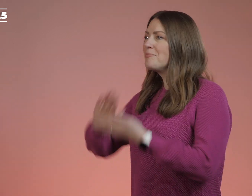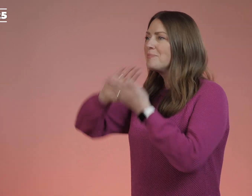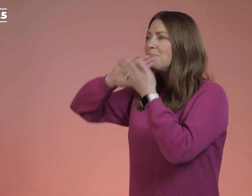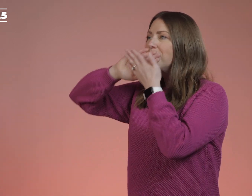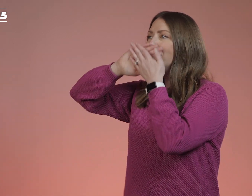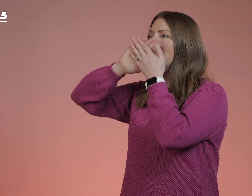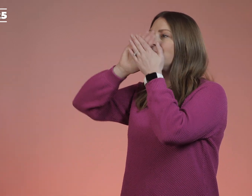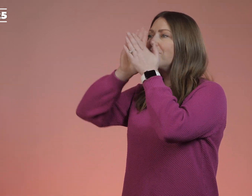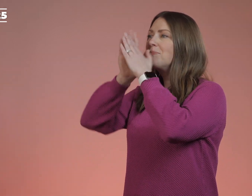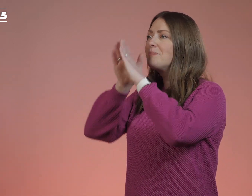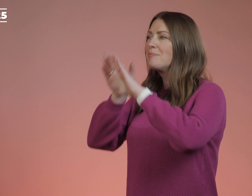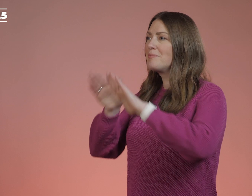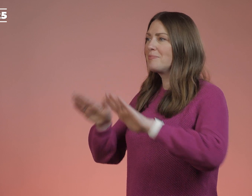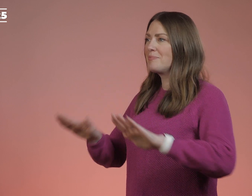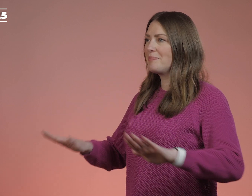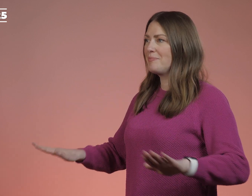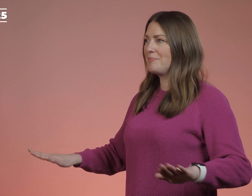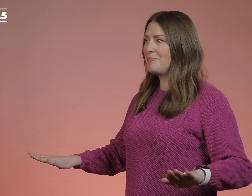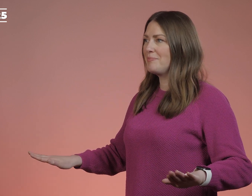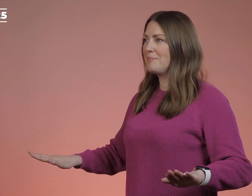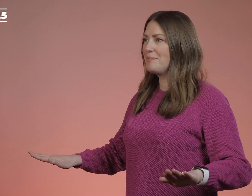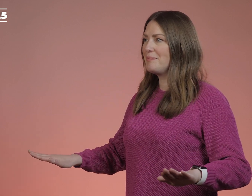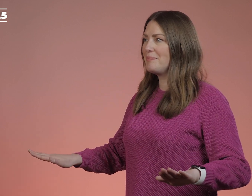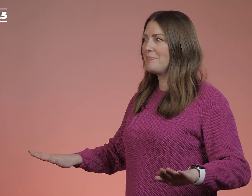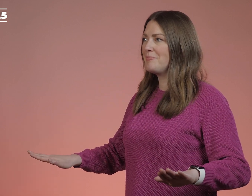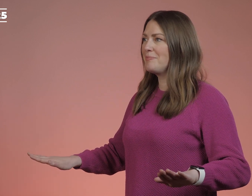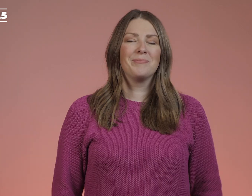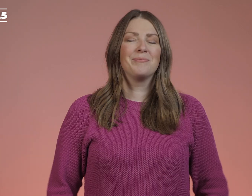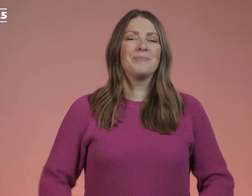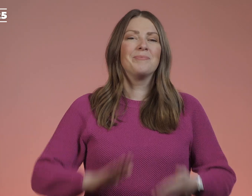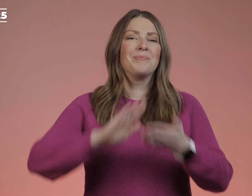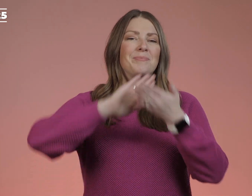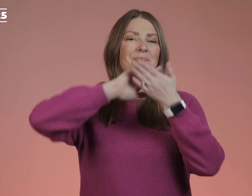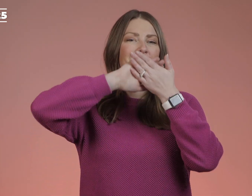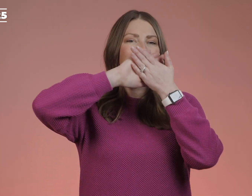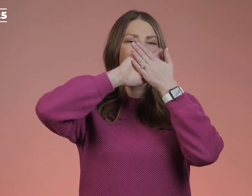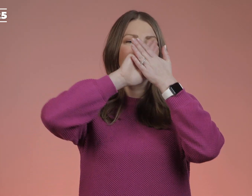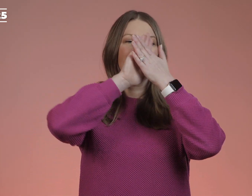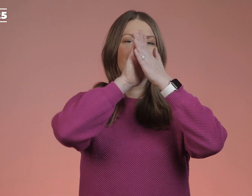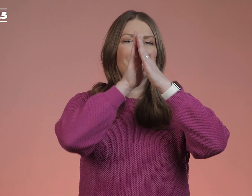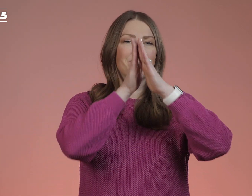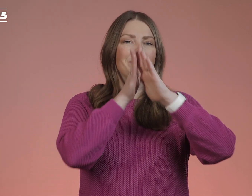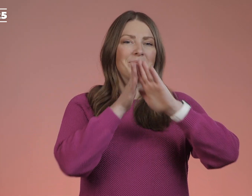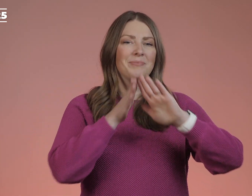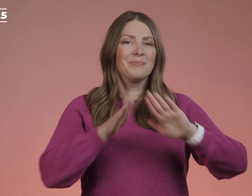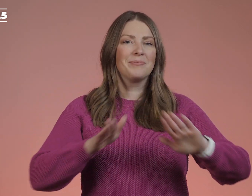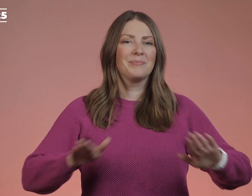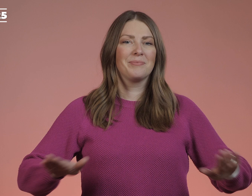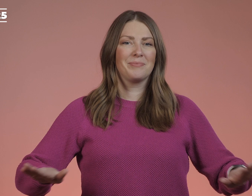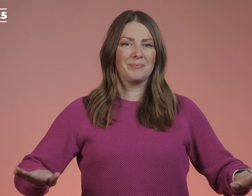Your hands come crossed in front of your face. Twist and come down.